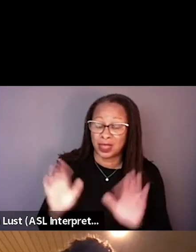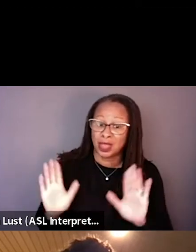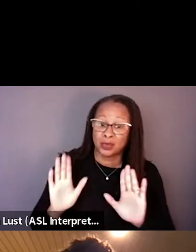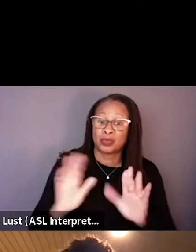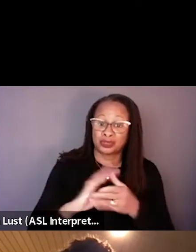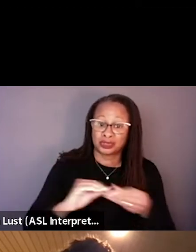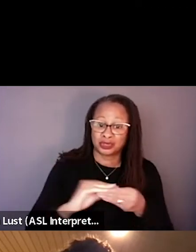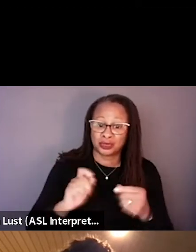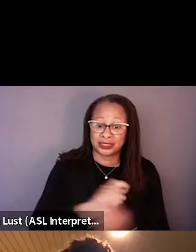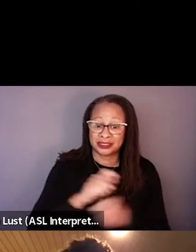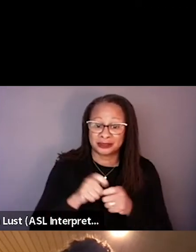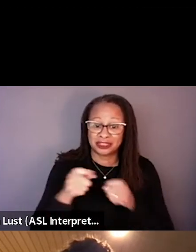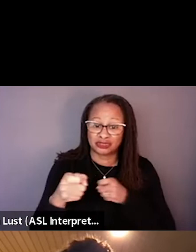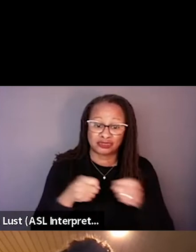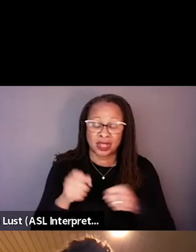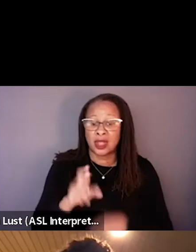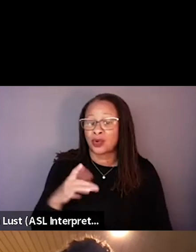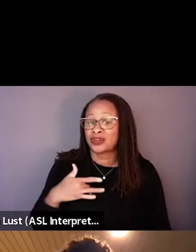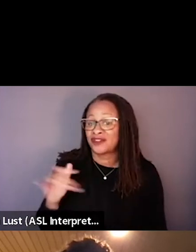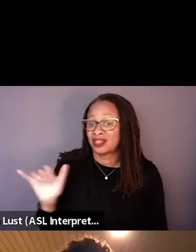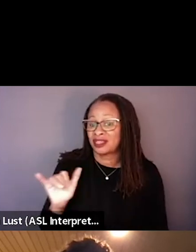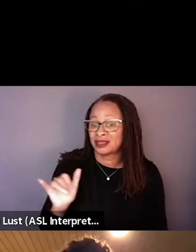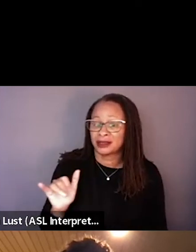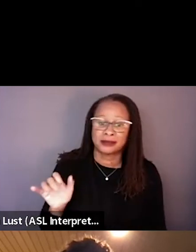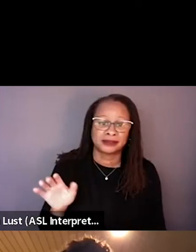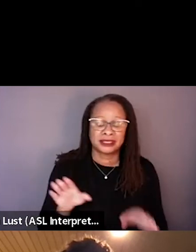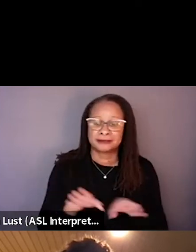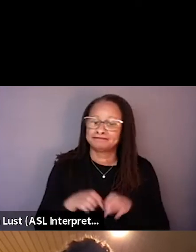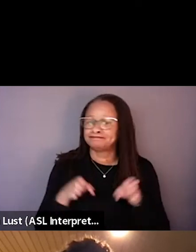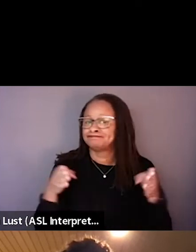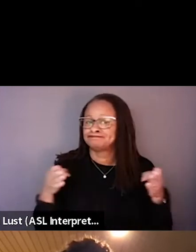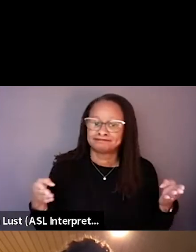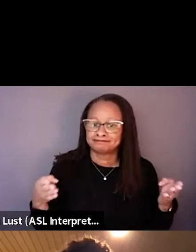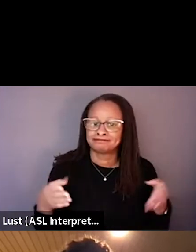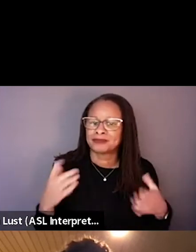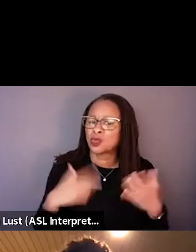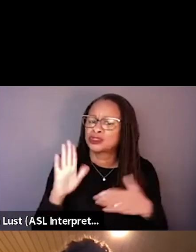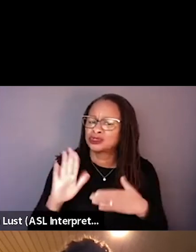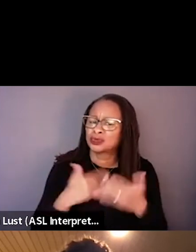direction or did you just feel like it was unfolding? What's your process in deciding